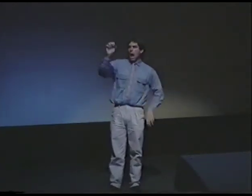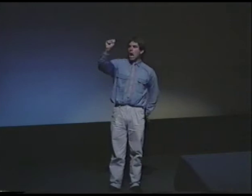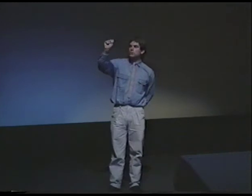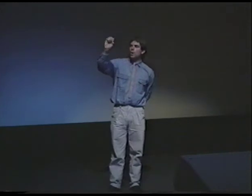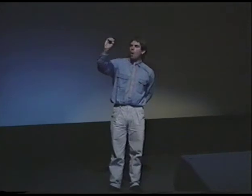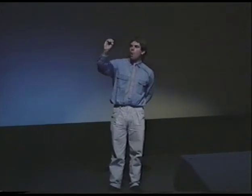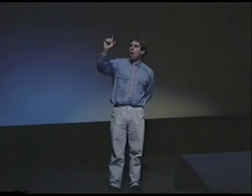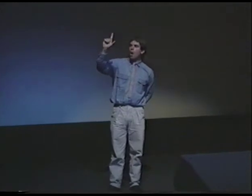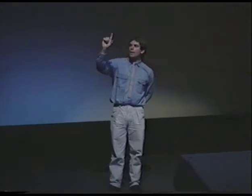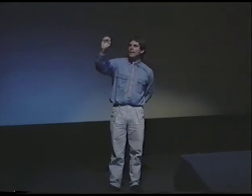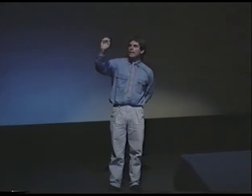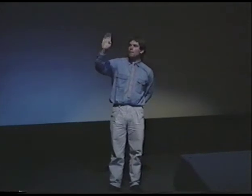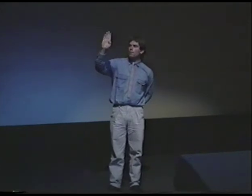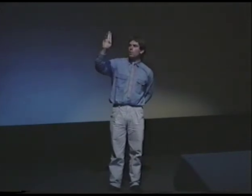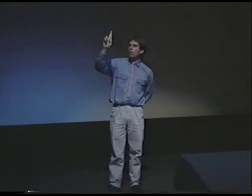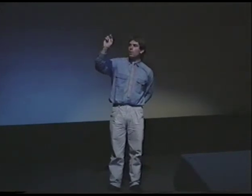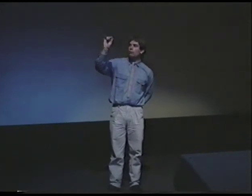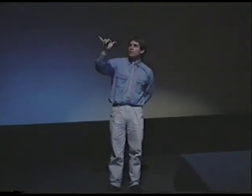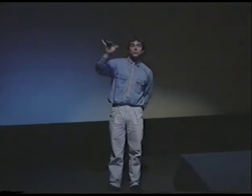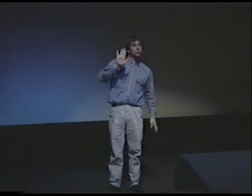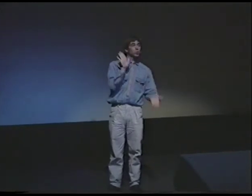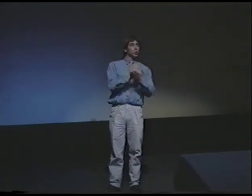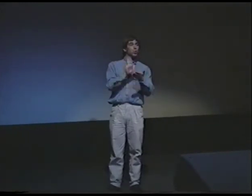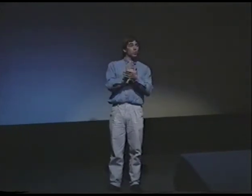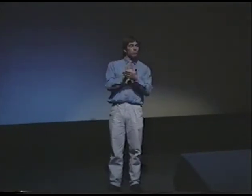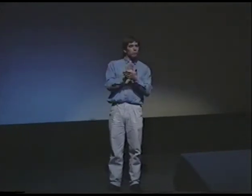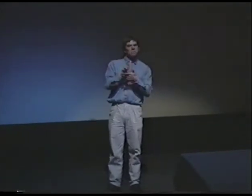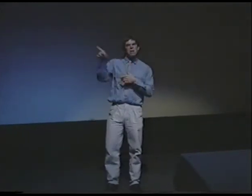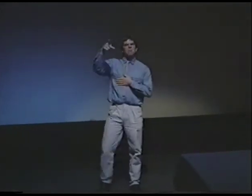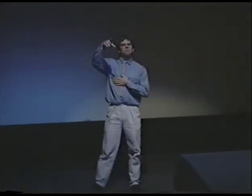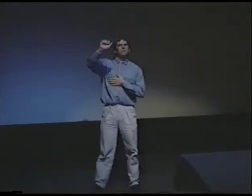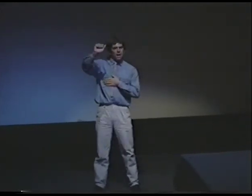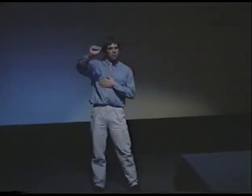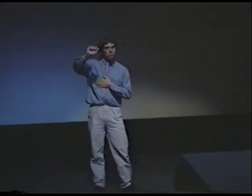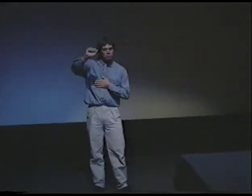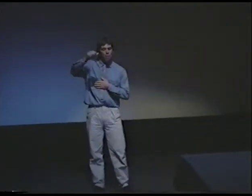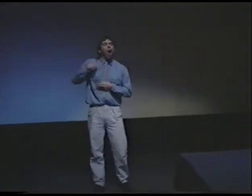My high school was called Solebury School